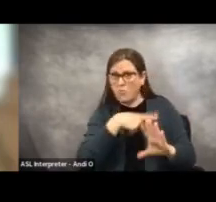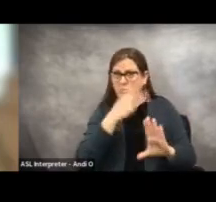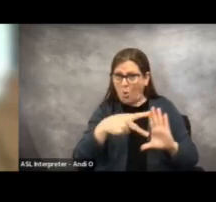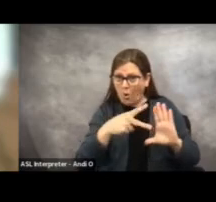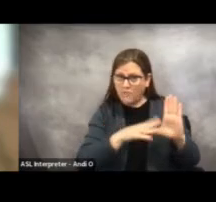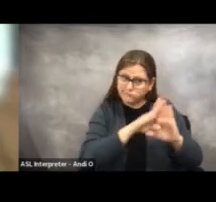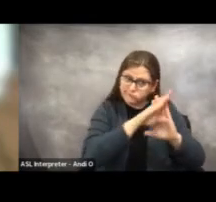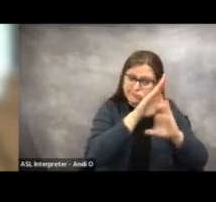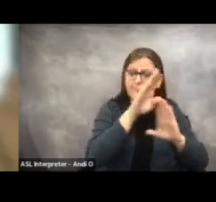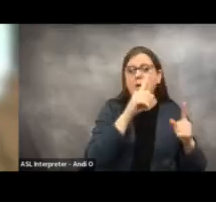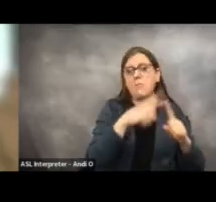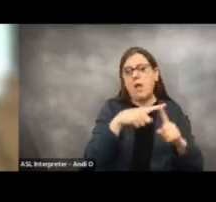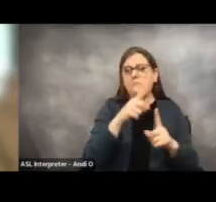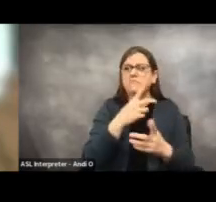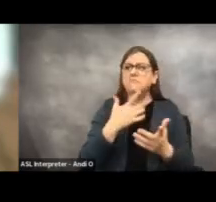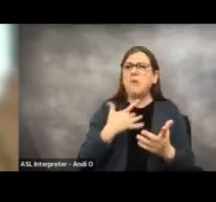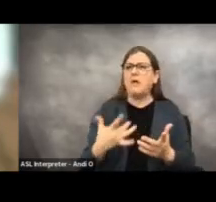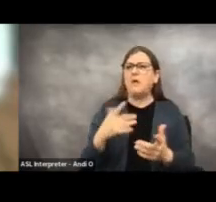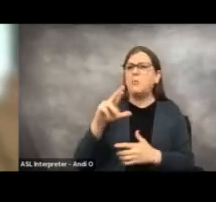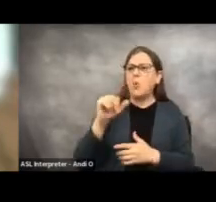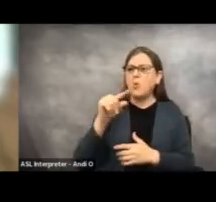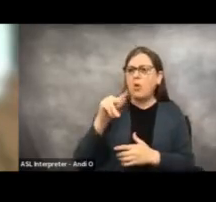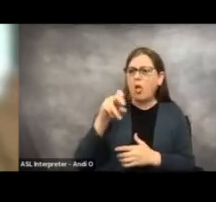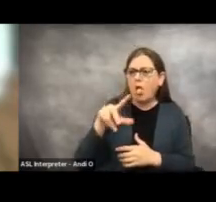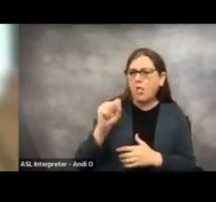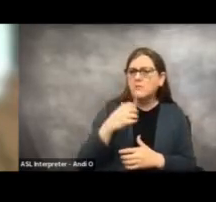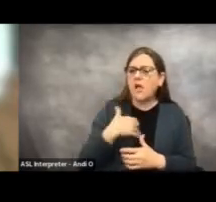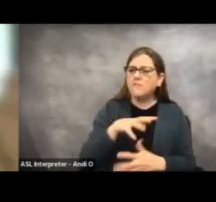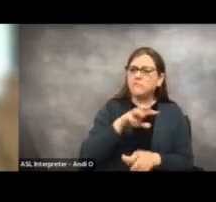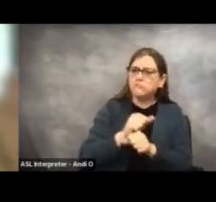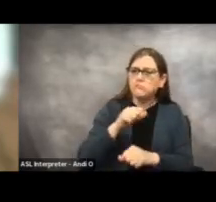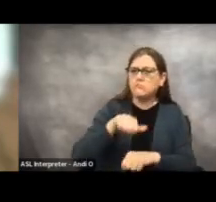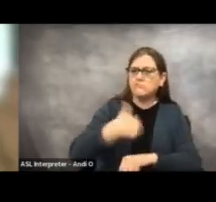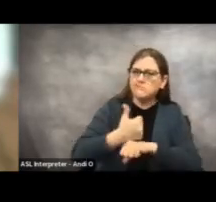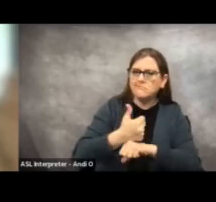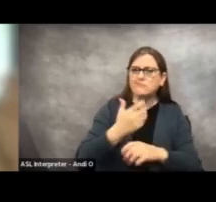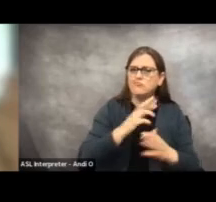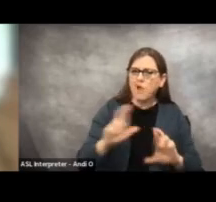welfare system. Be strong in knowing that you have the same